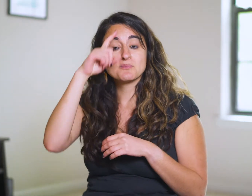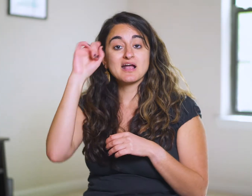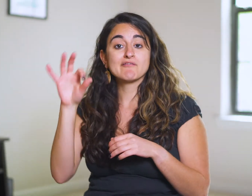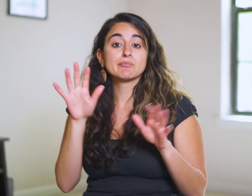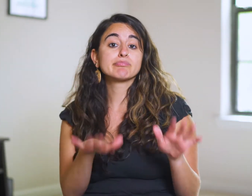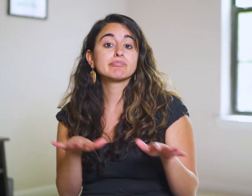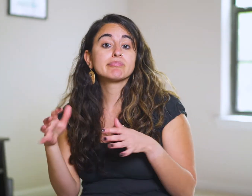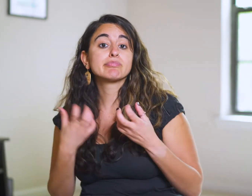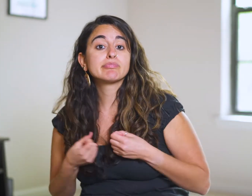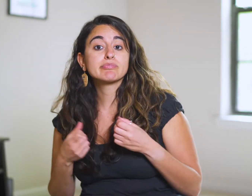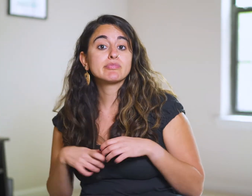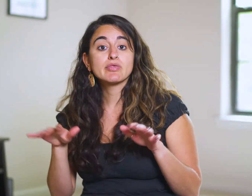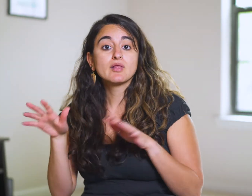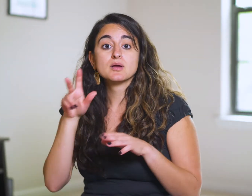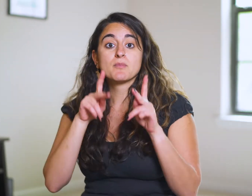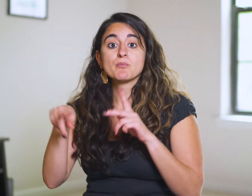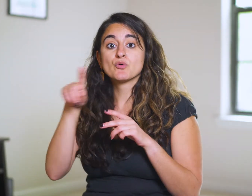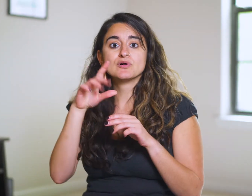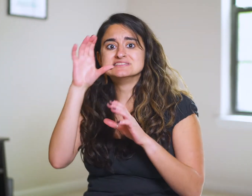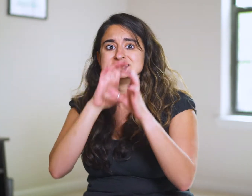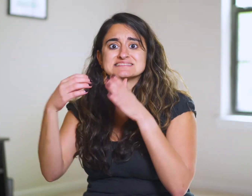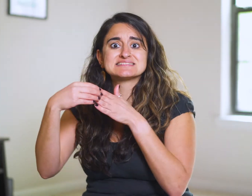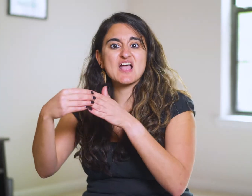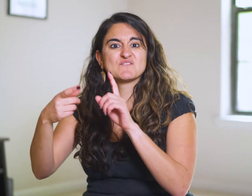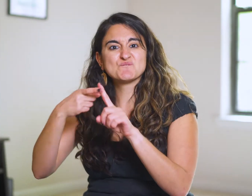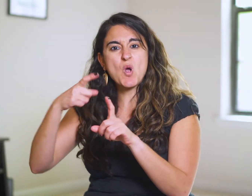Because of their passivity, the people sought guidance from